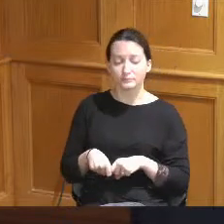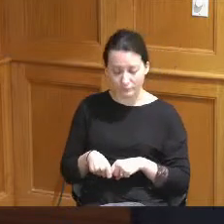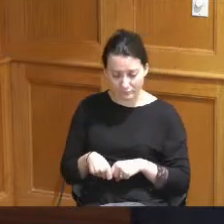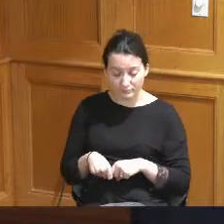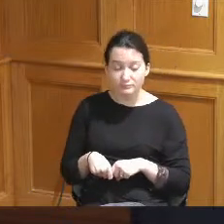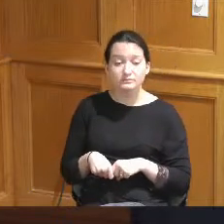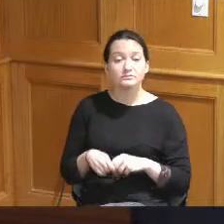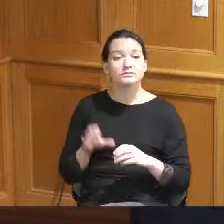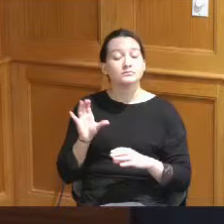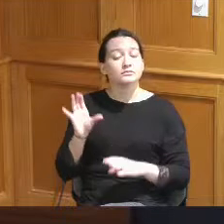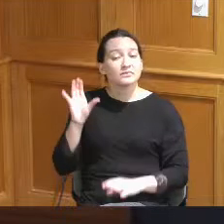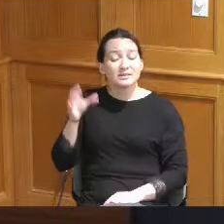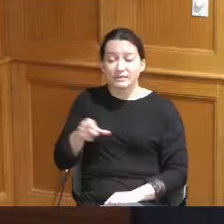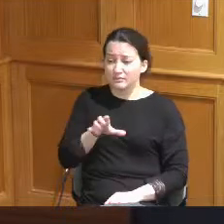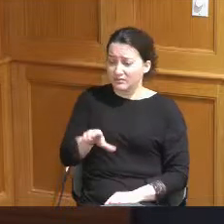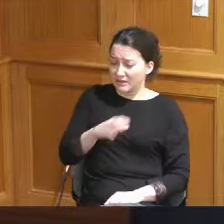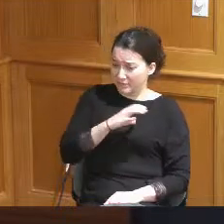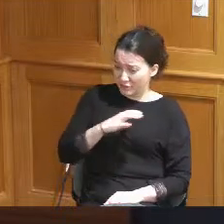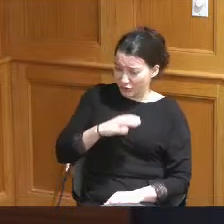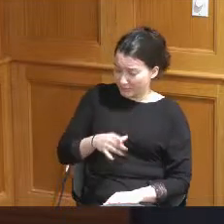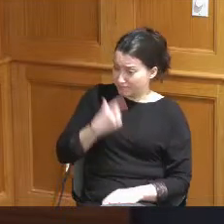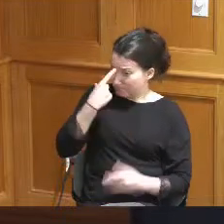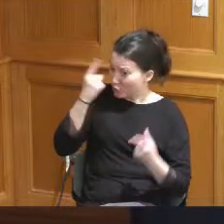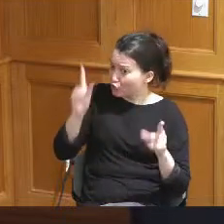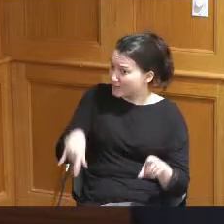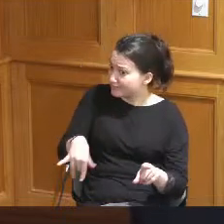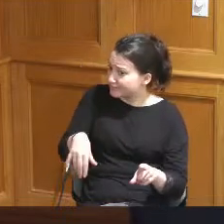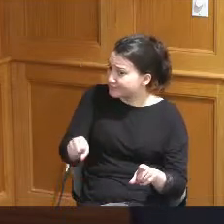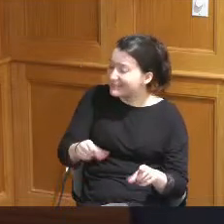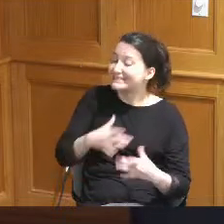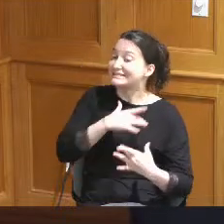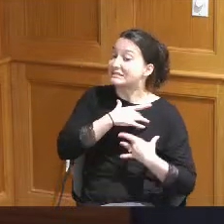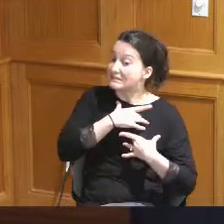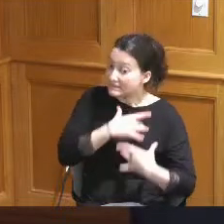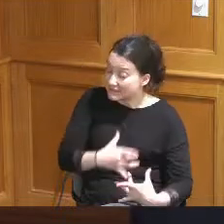your point Commissioner and and I would agree with you on this we traditionally don't look